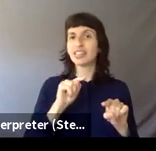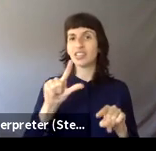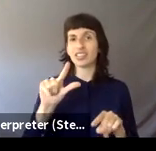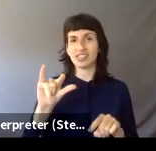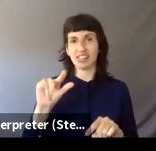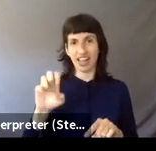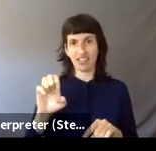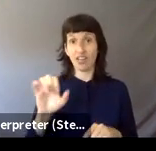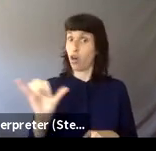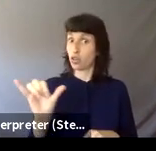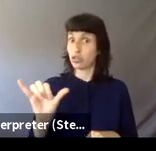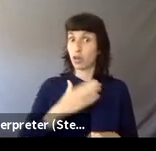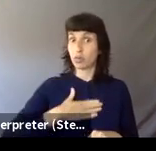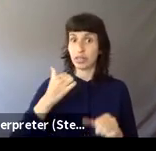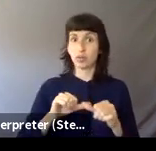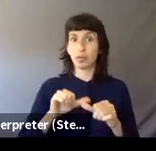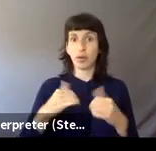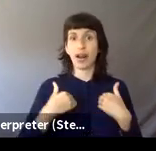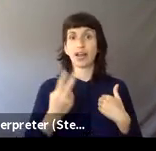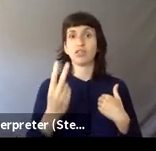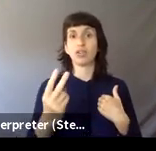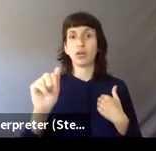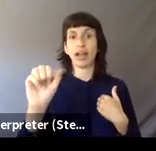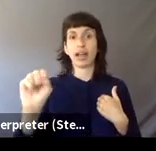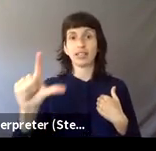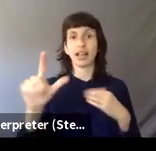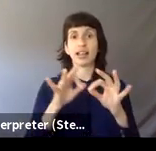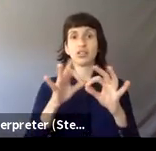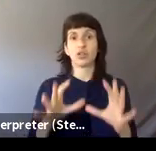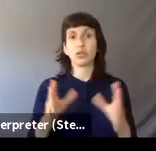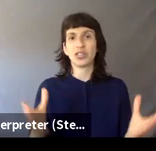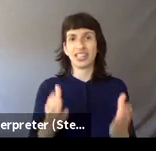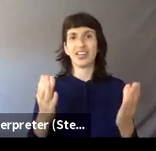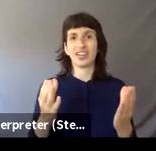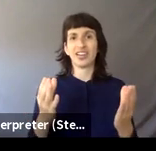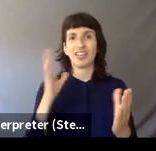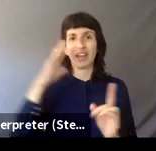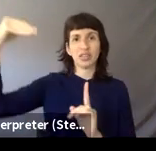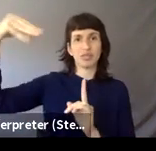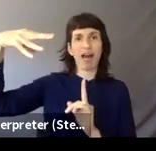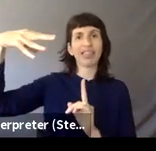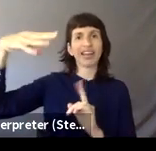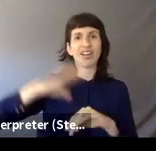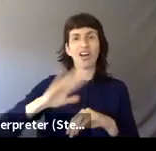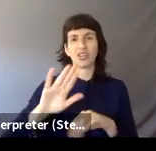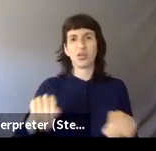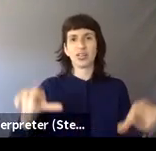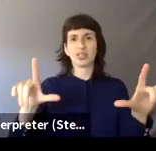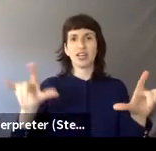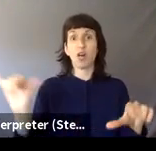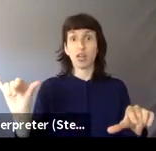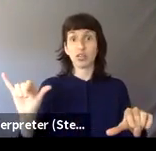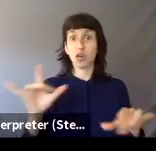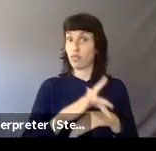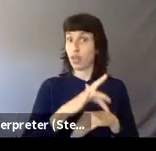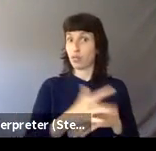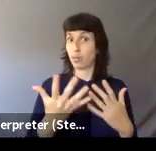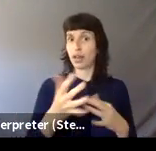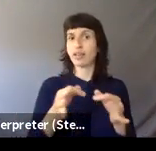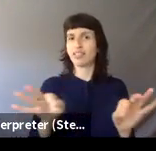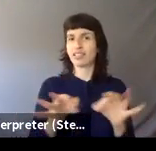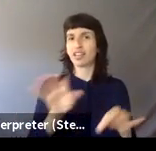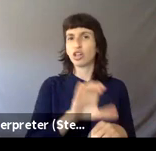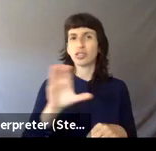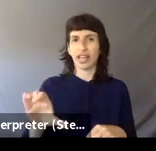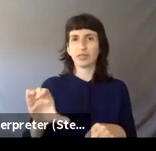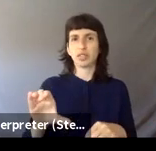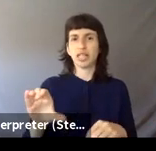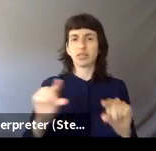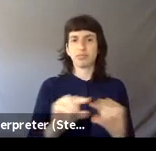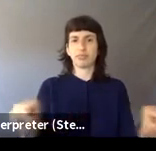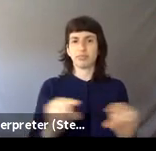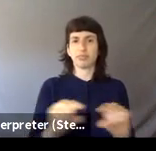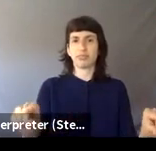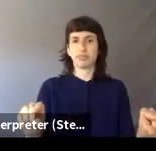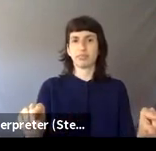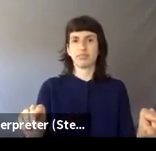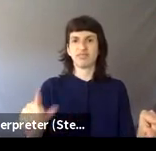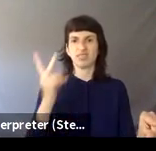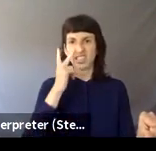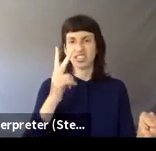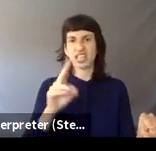Just a couple of reminders today, we have myself as the main host. Pete's going to jump in and help with Q&A questions that can be answered live.